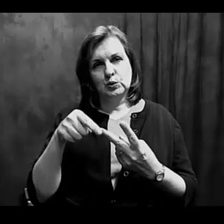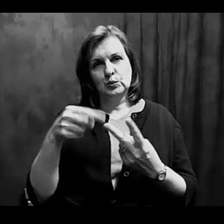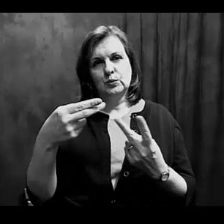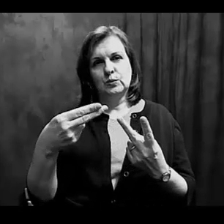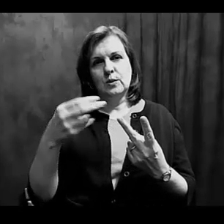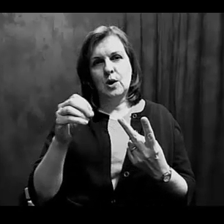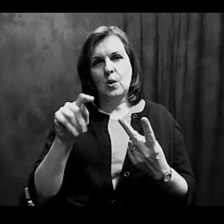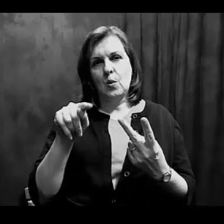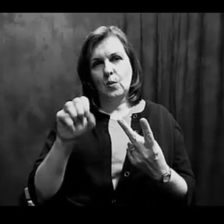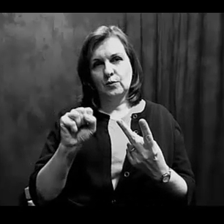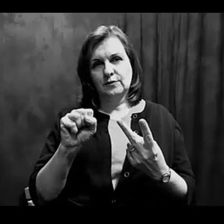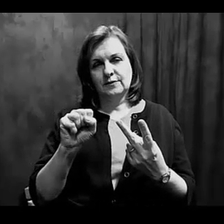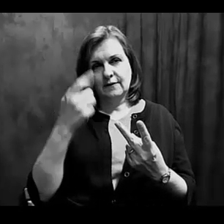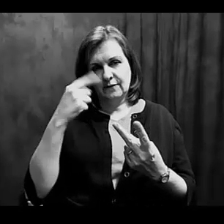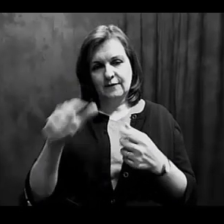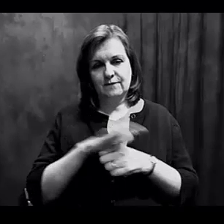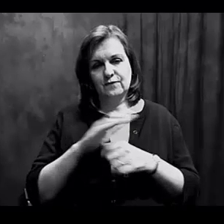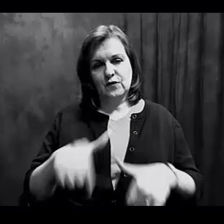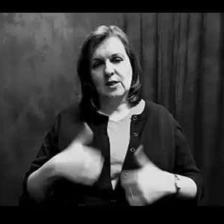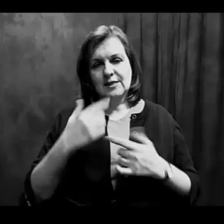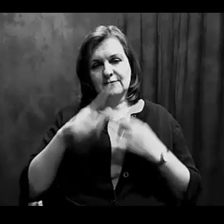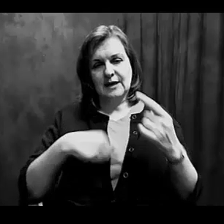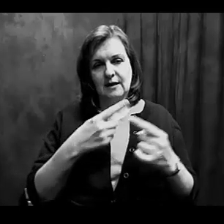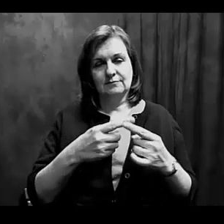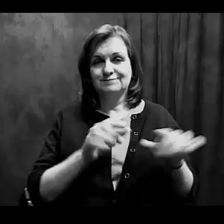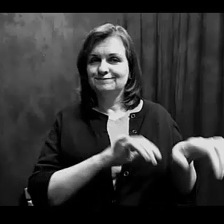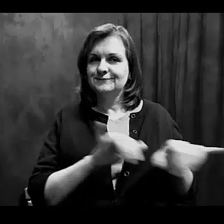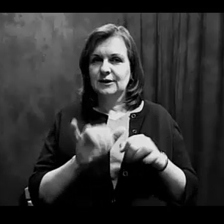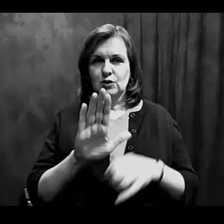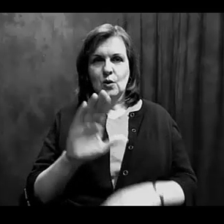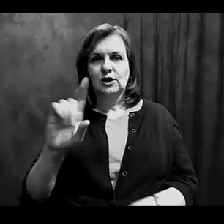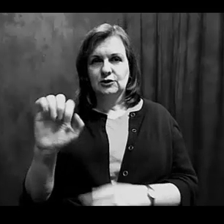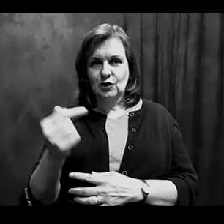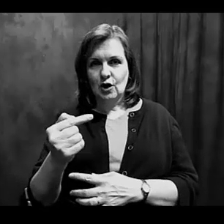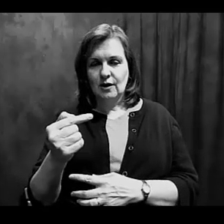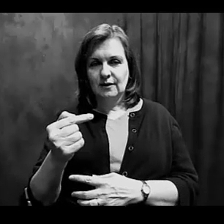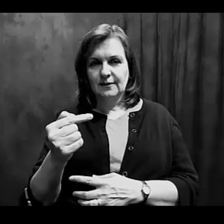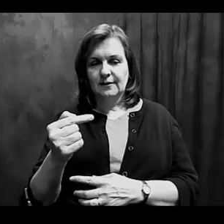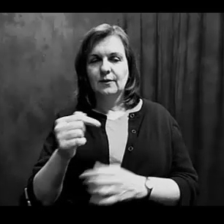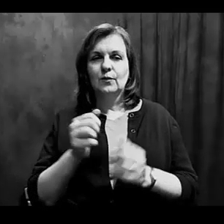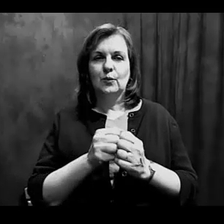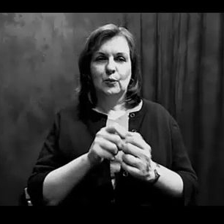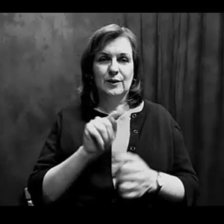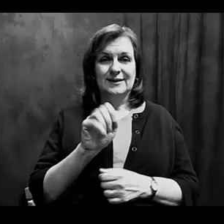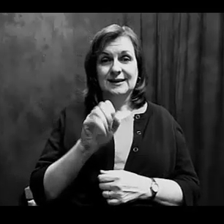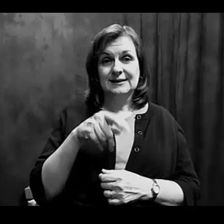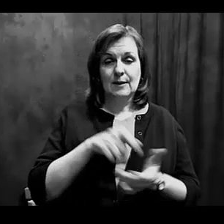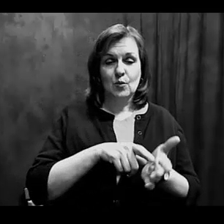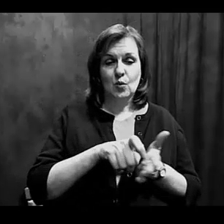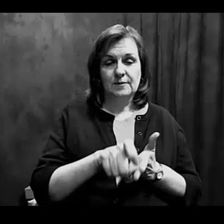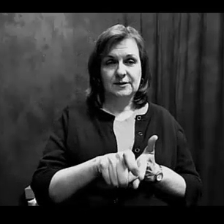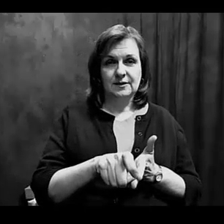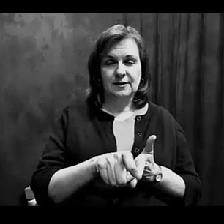to complete their life cycle same with your dog - when we talk about dogs and tapeworms